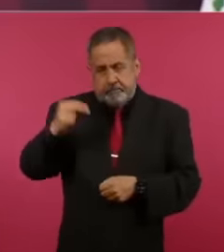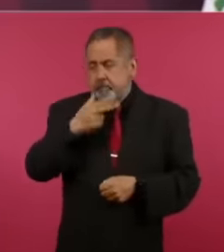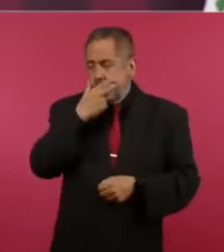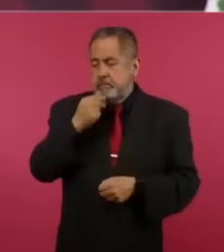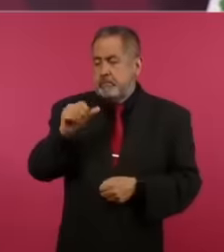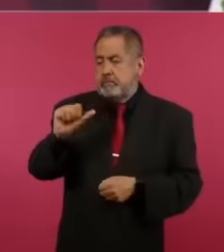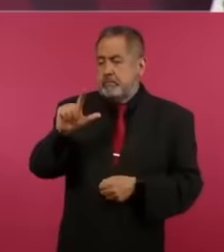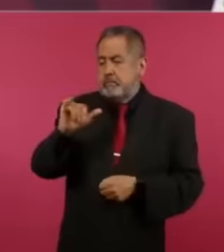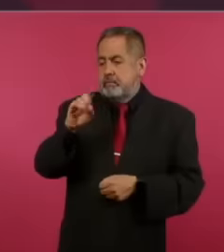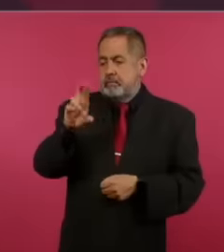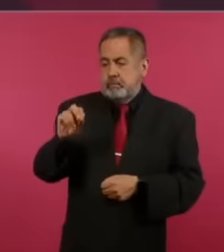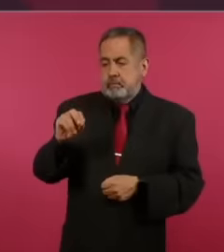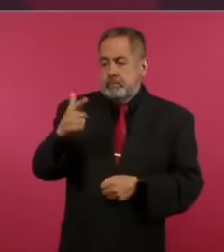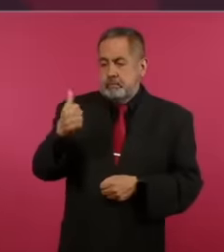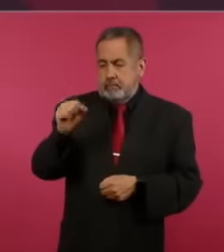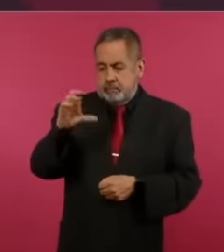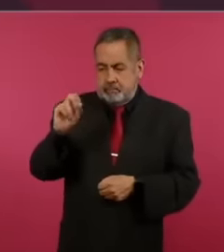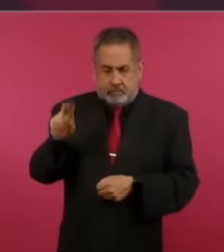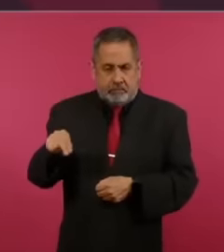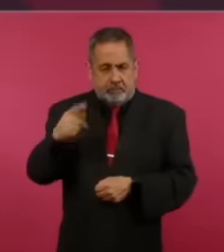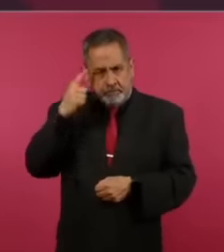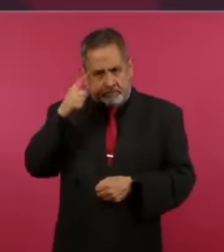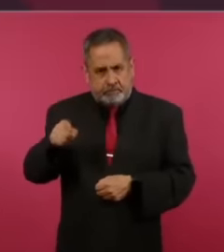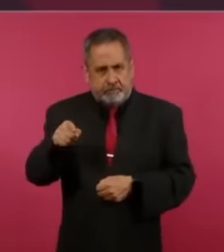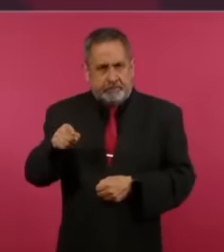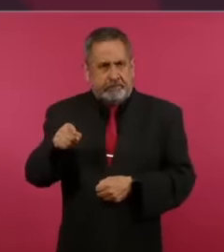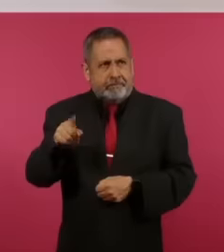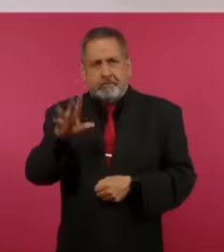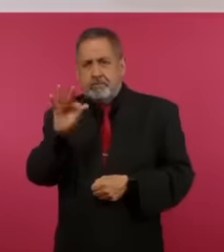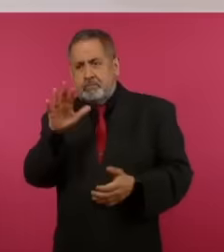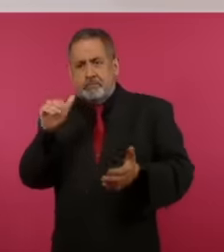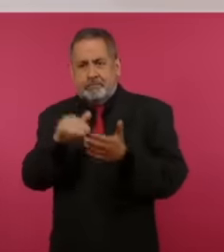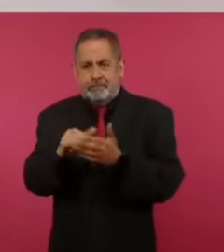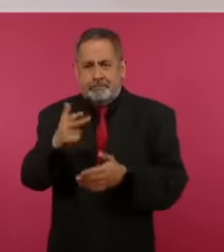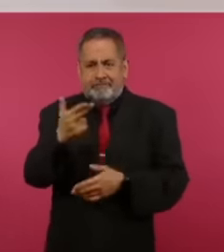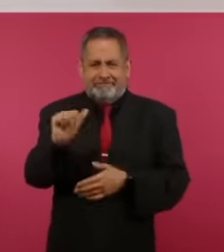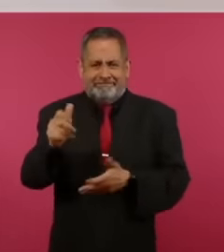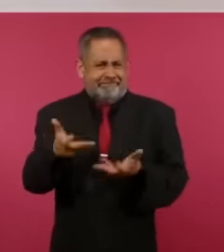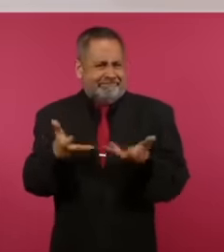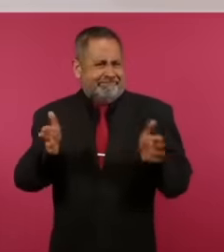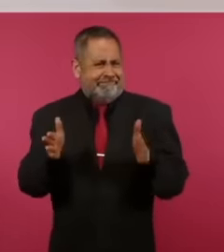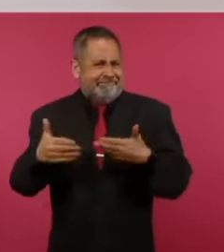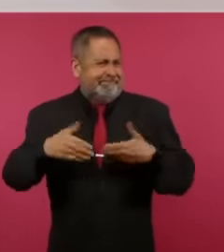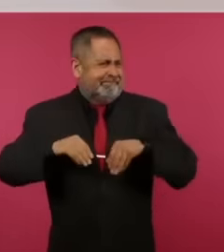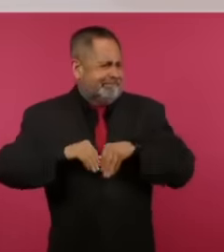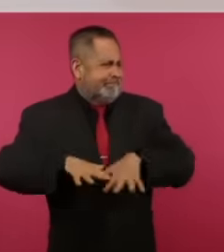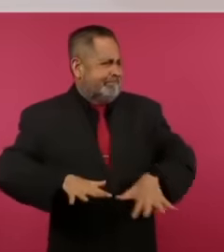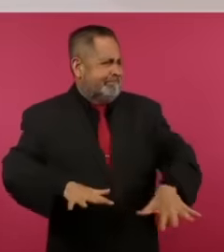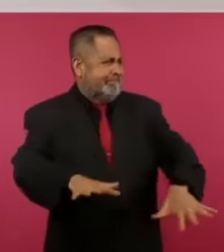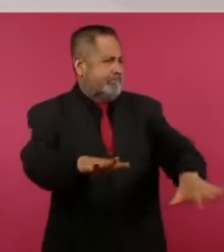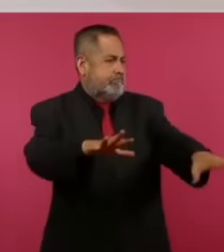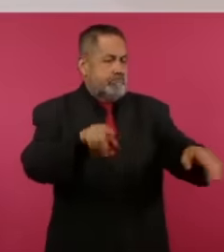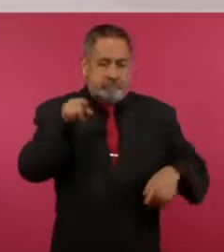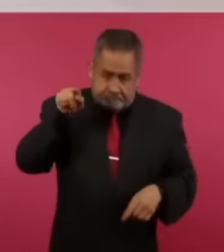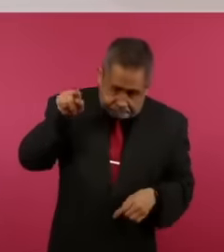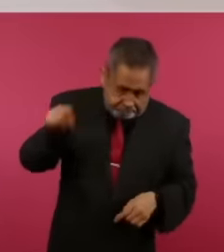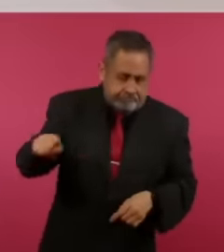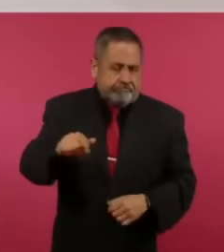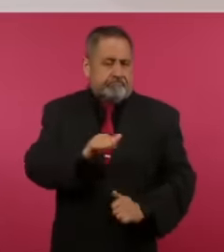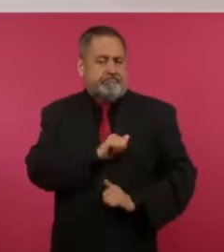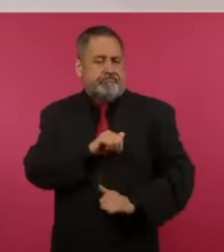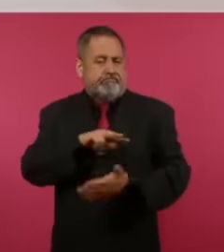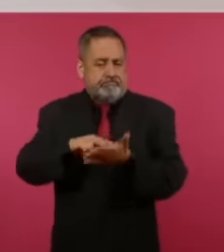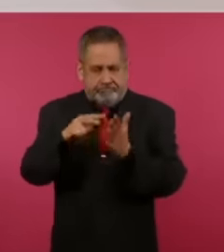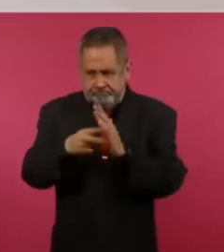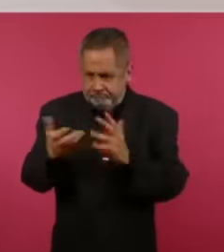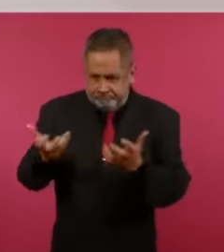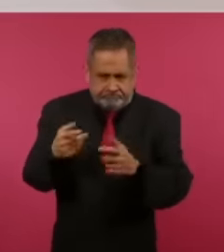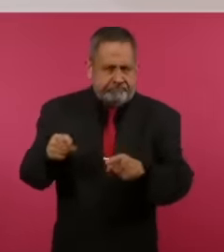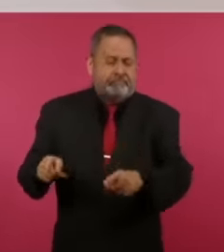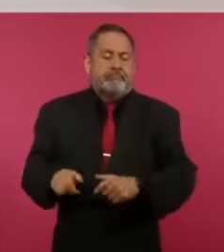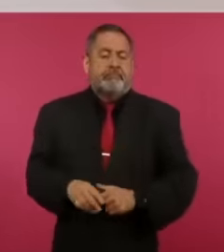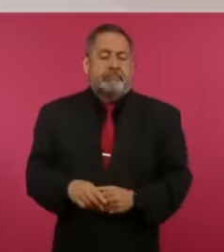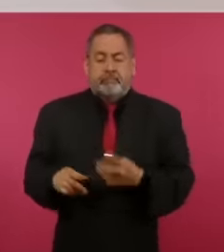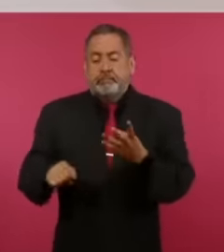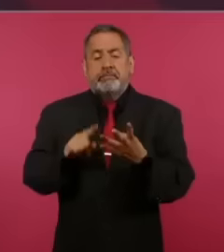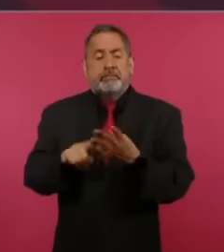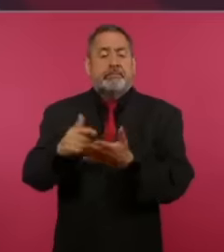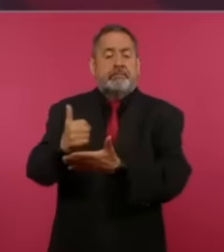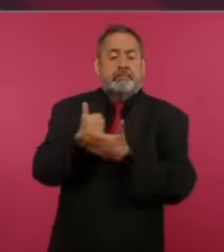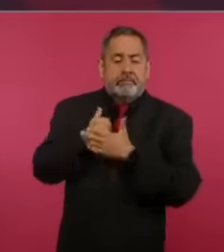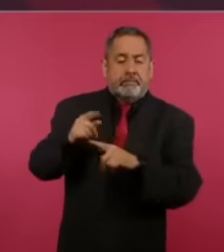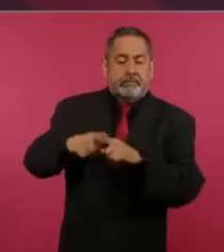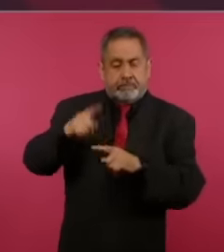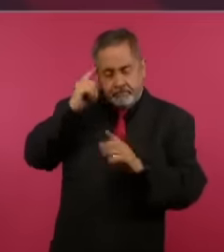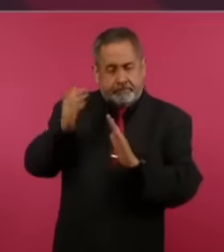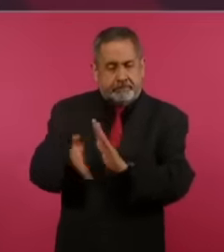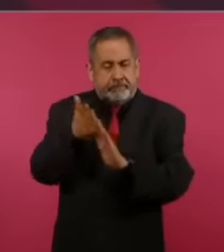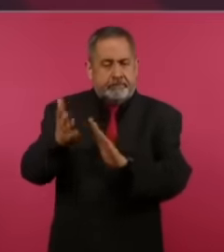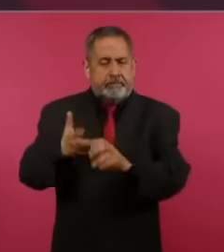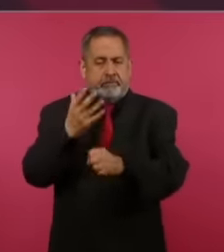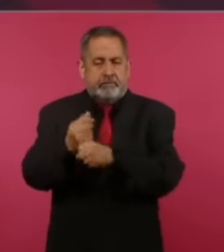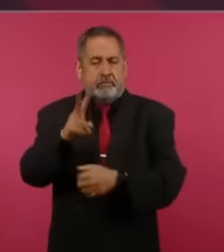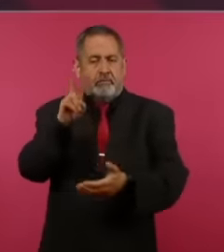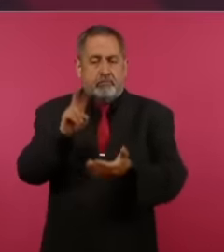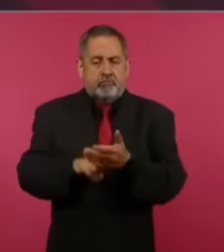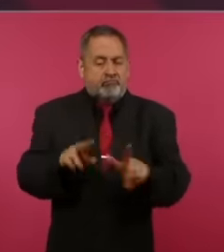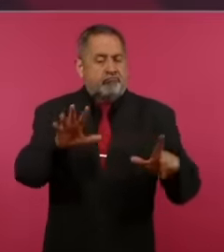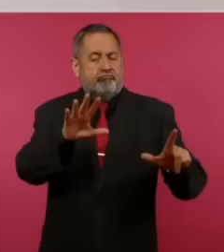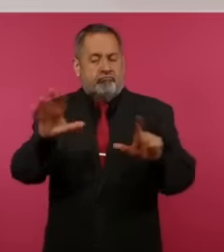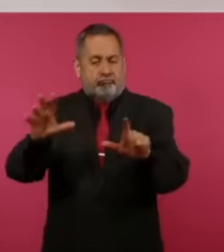market for more than 40,000 hectares military engineers helped us build 2000 150